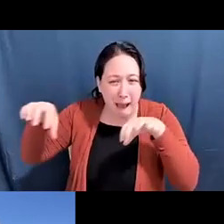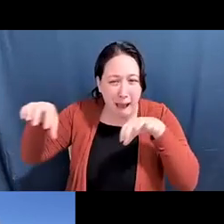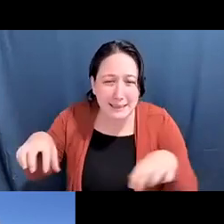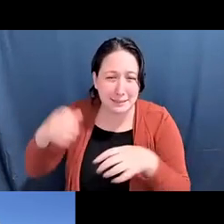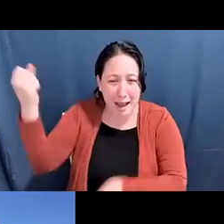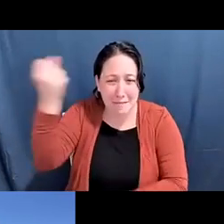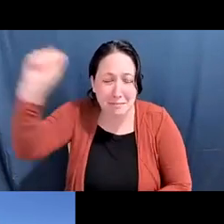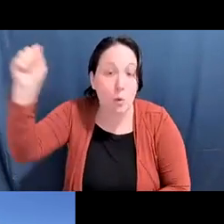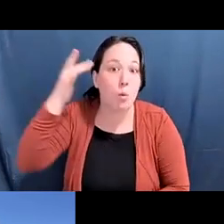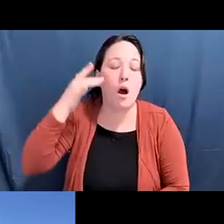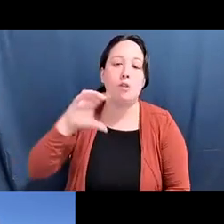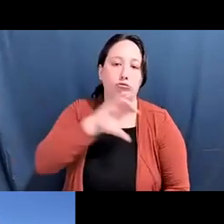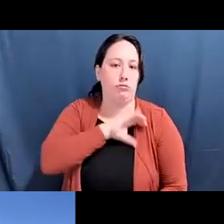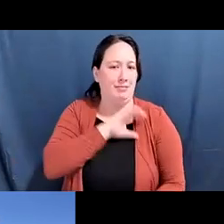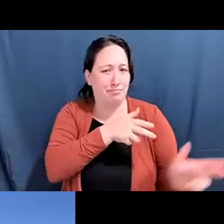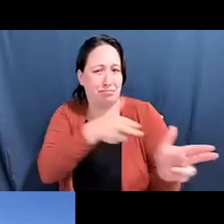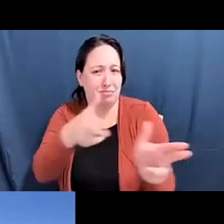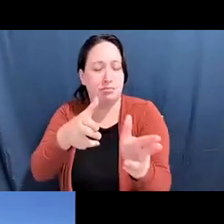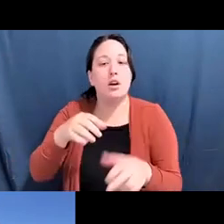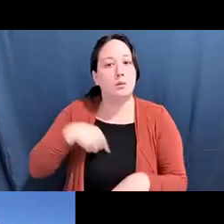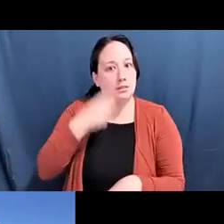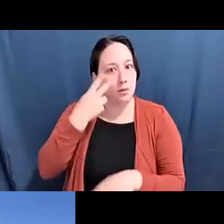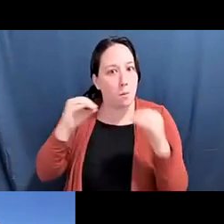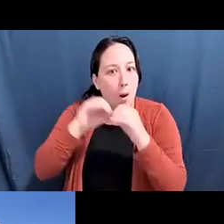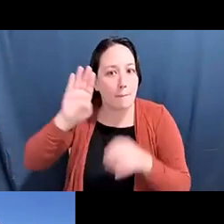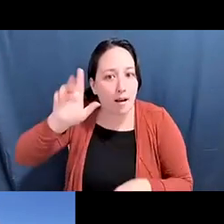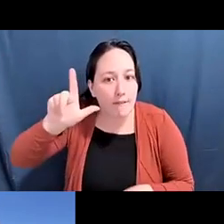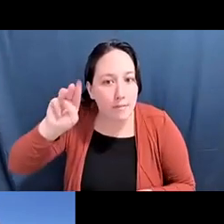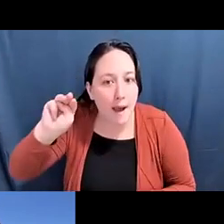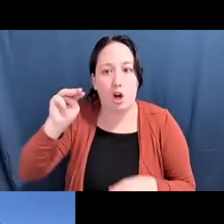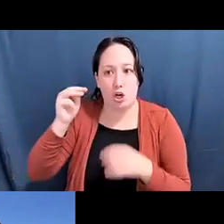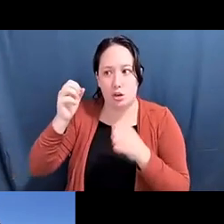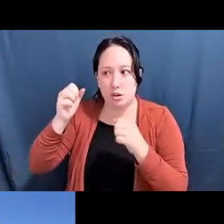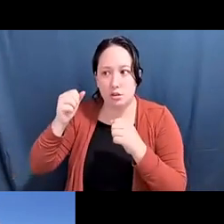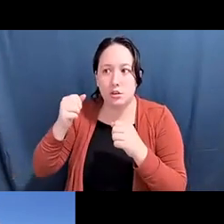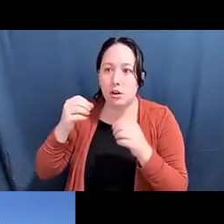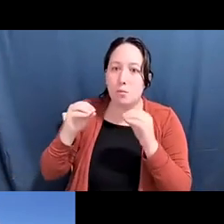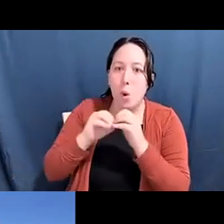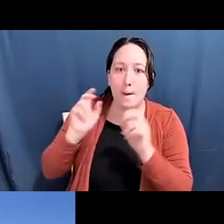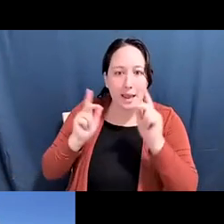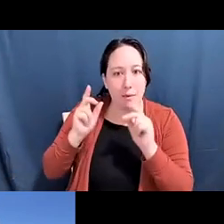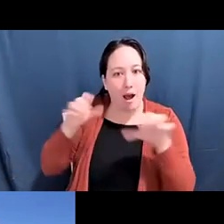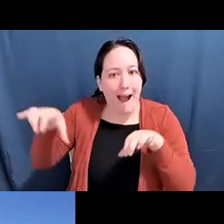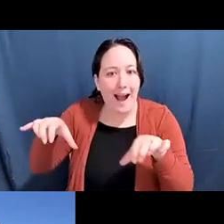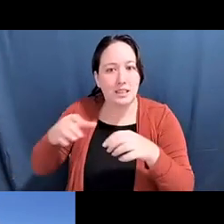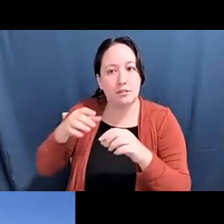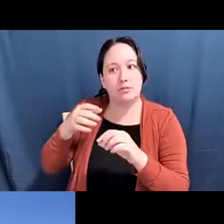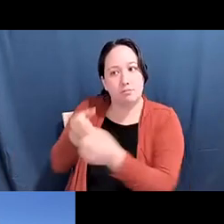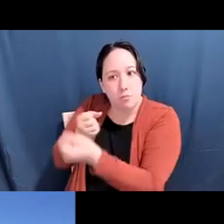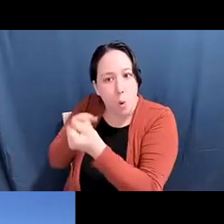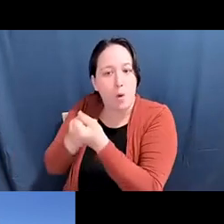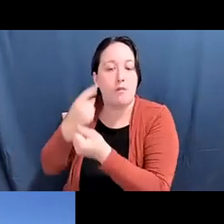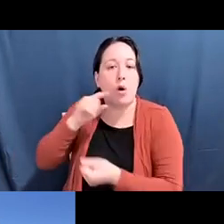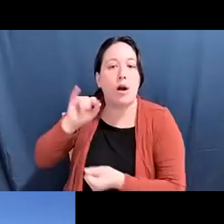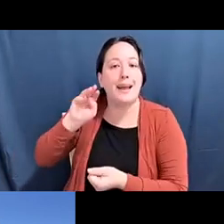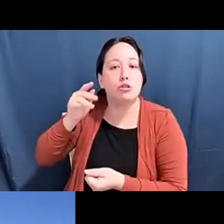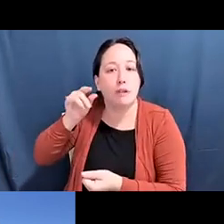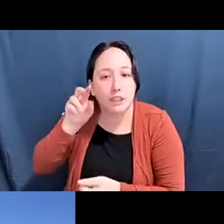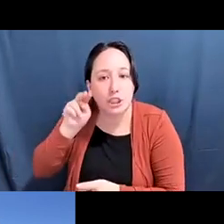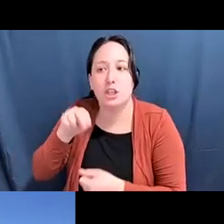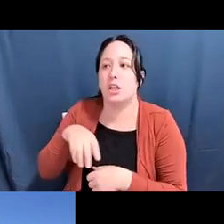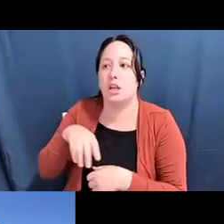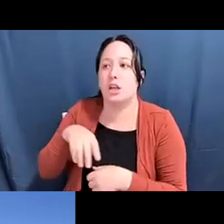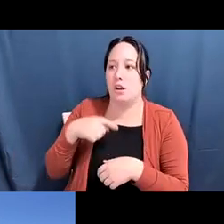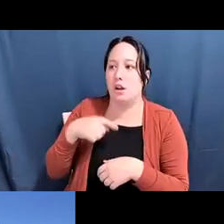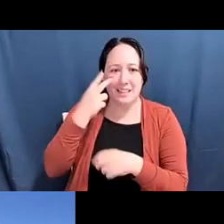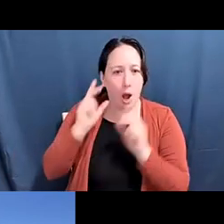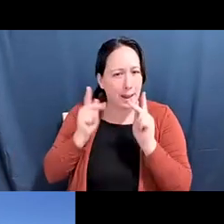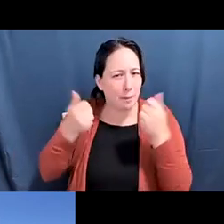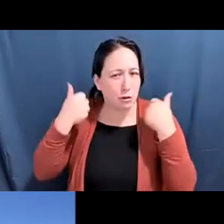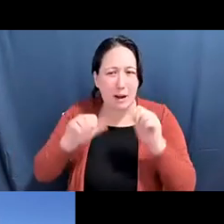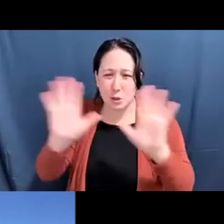Diane Fujino: the movement for black lives emerged, right, immigration activism, climate justice activism, movements to cancel student debt, housing crisis